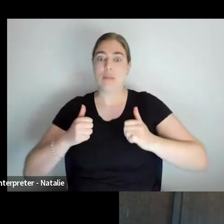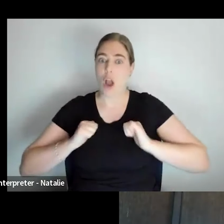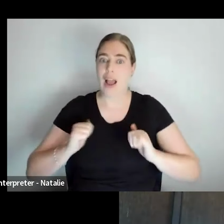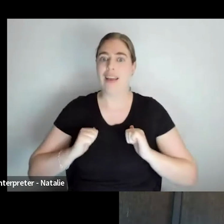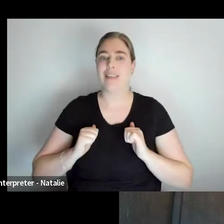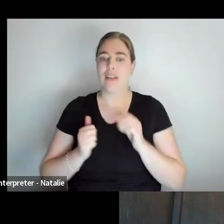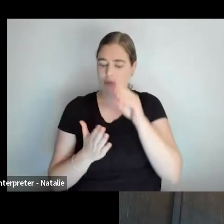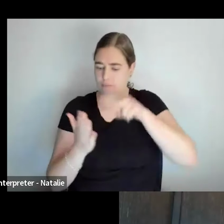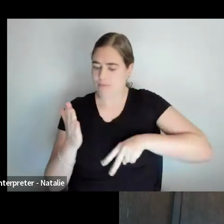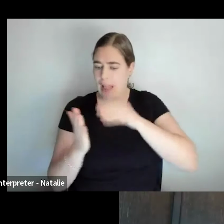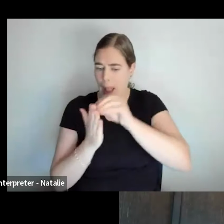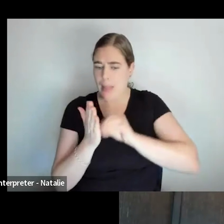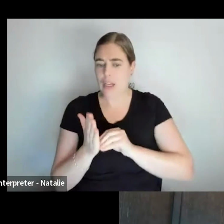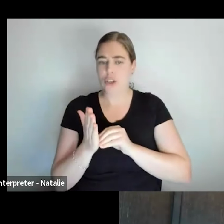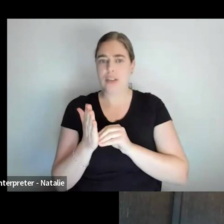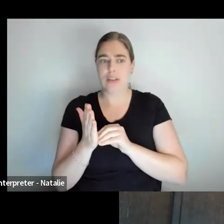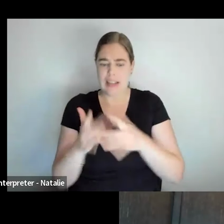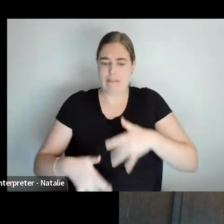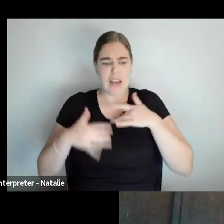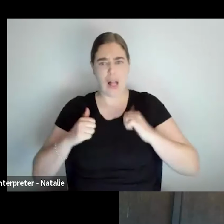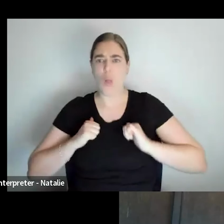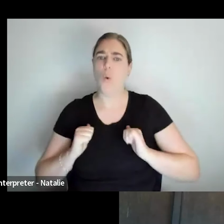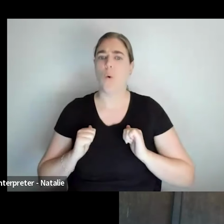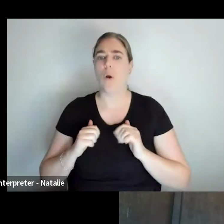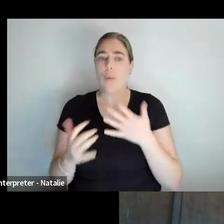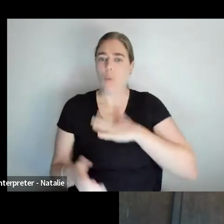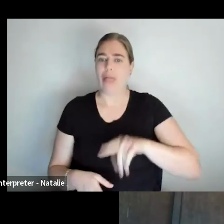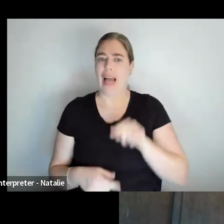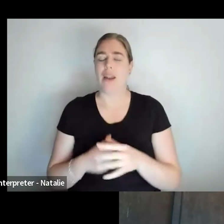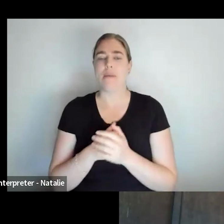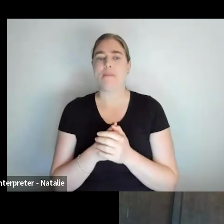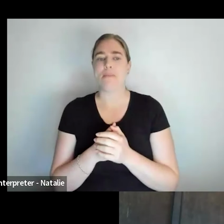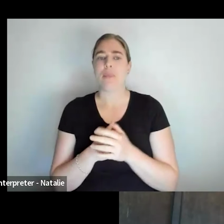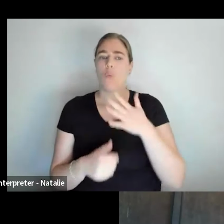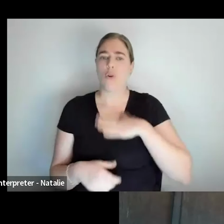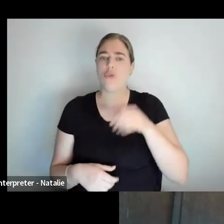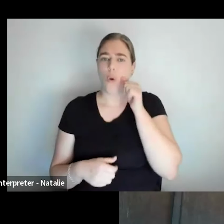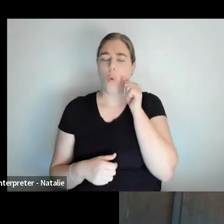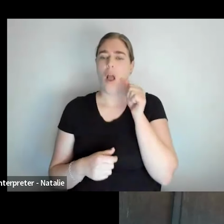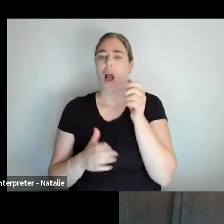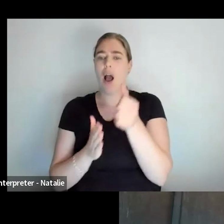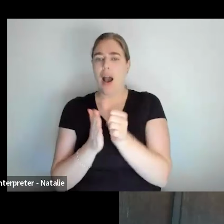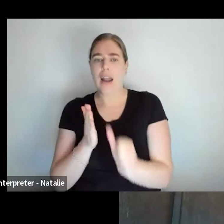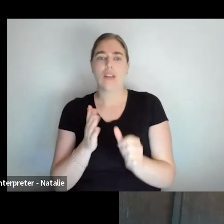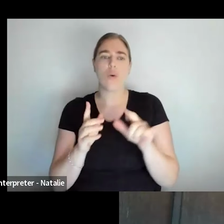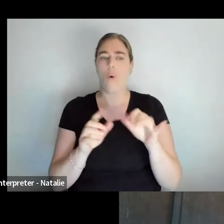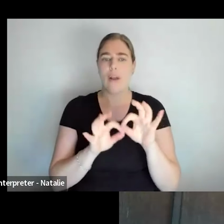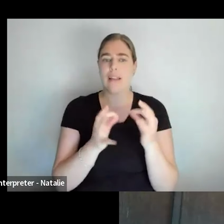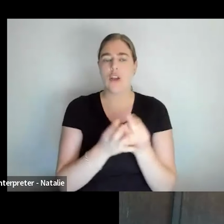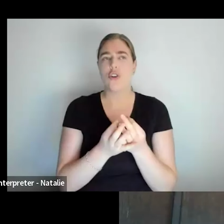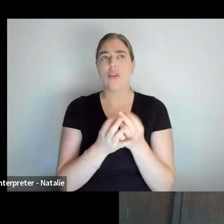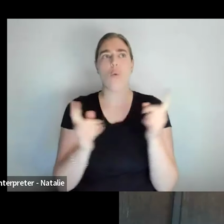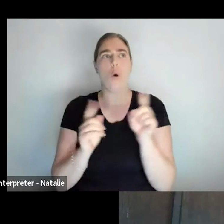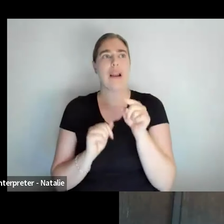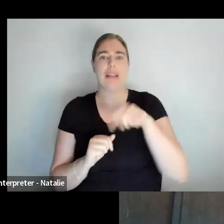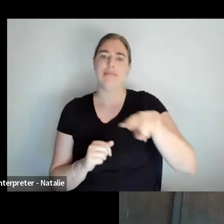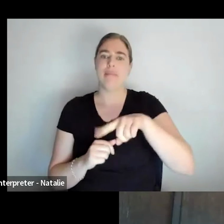know what artists and artistic and creative organisations of calibre are dreaming up.